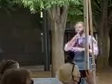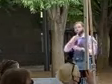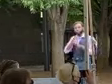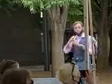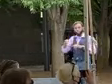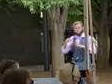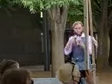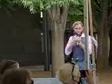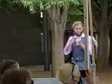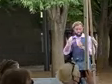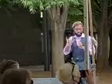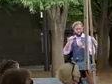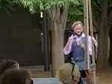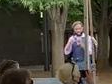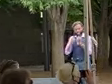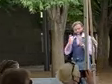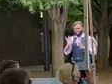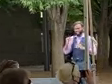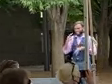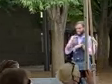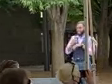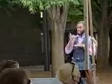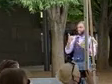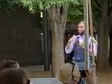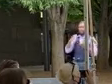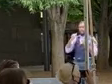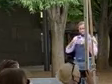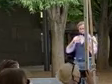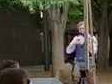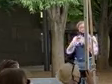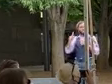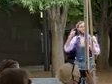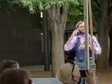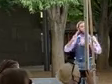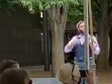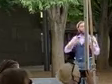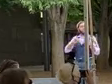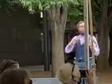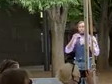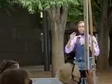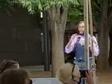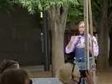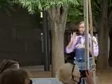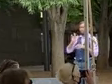that I can now roll through the Capitol building's corridors to cast my votes in the Senate chamber.